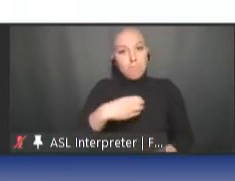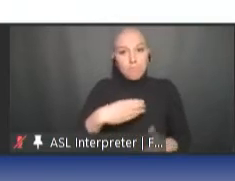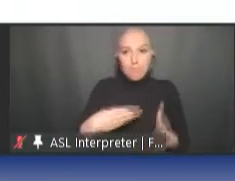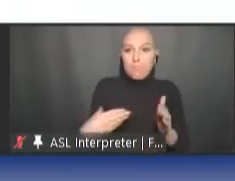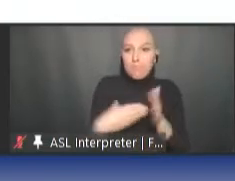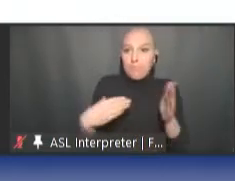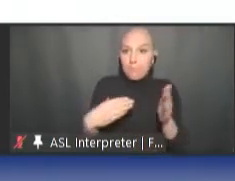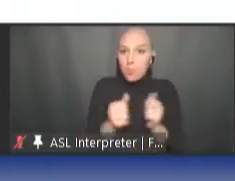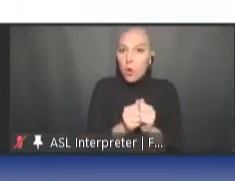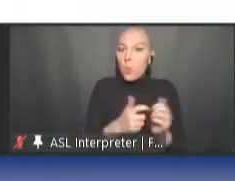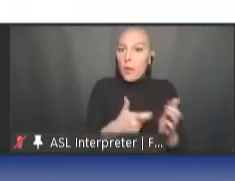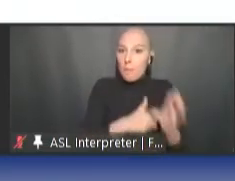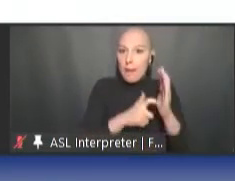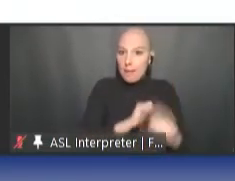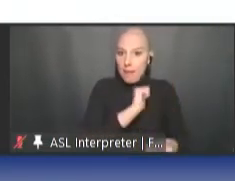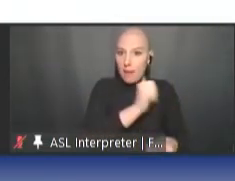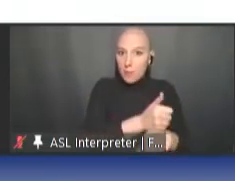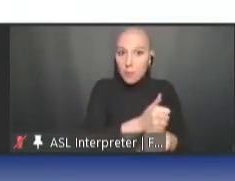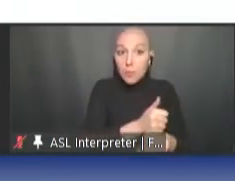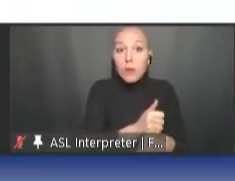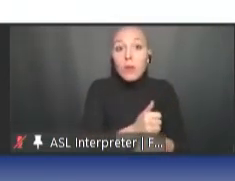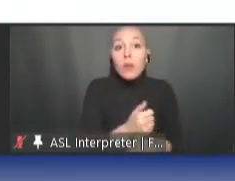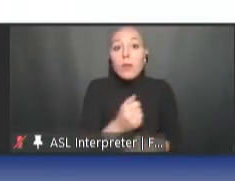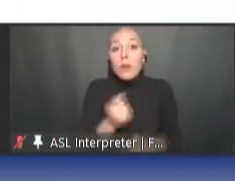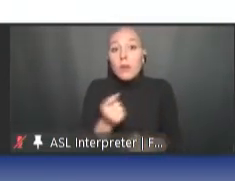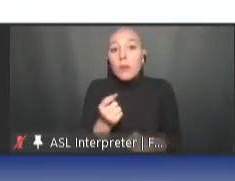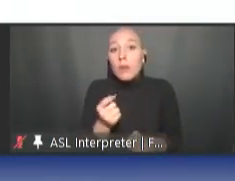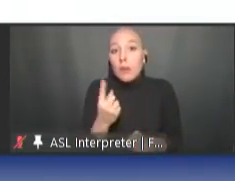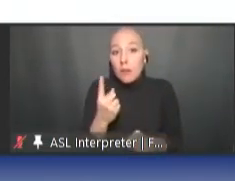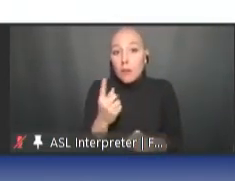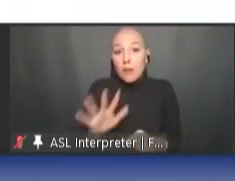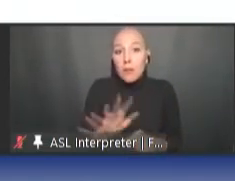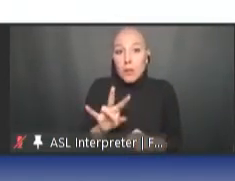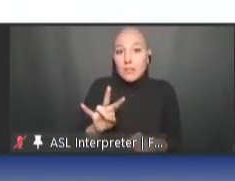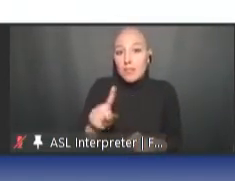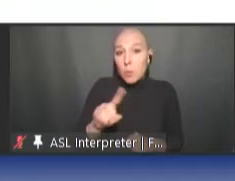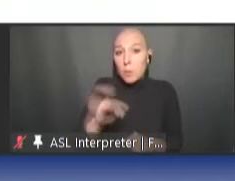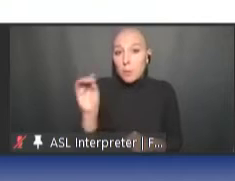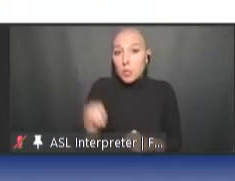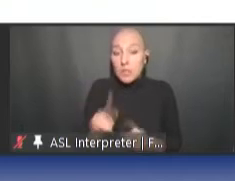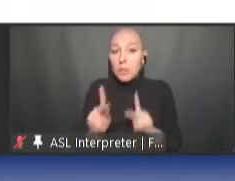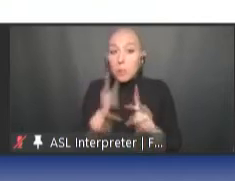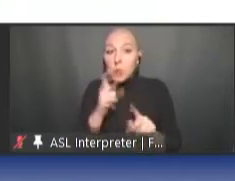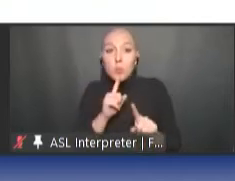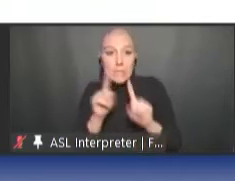survey by Willis Towers Watson, 71 percent of respondents with vaccine mandates in place so that